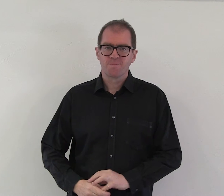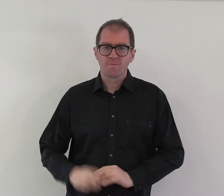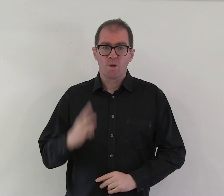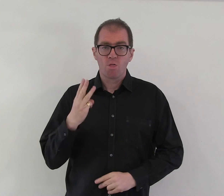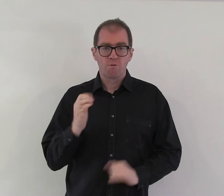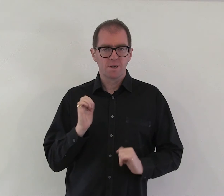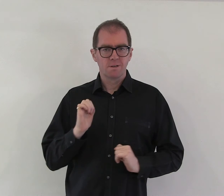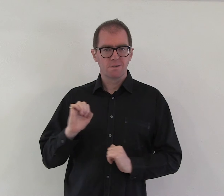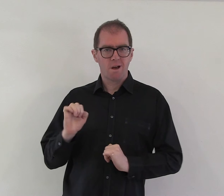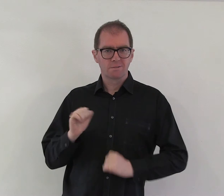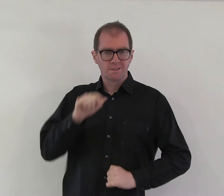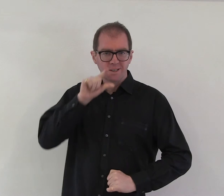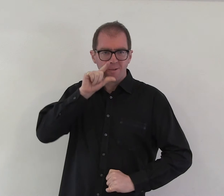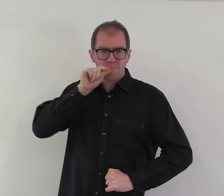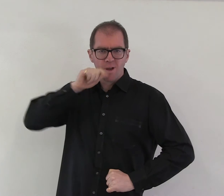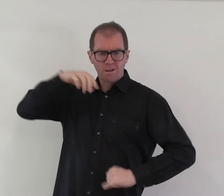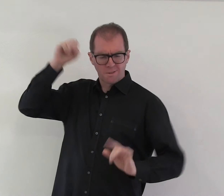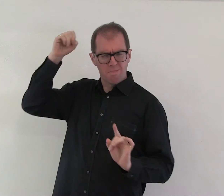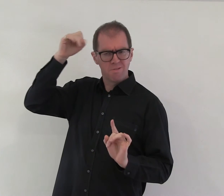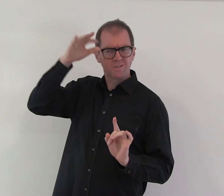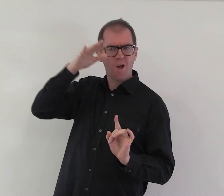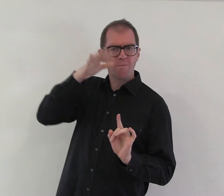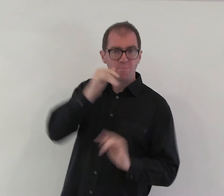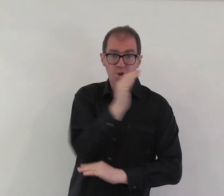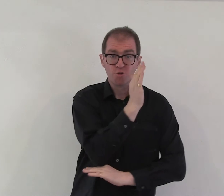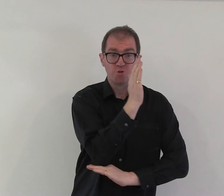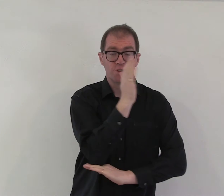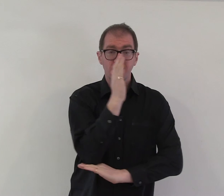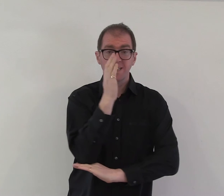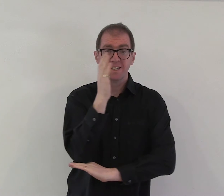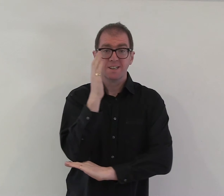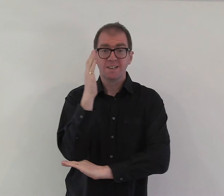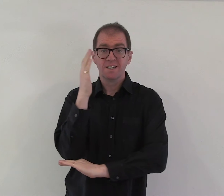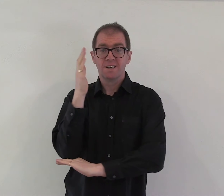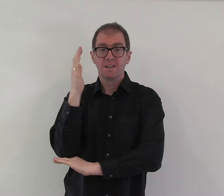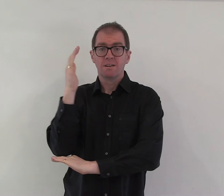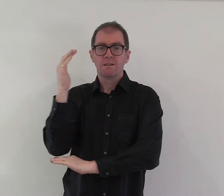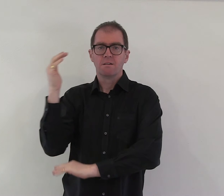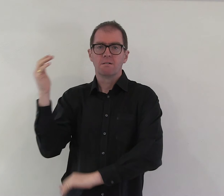Three dancing birds In the sunburned tree